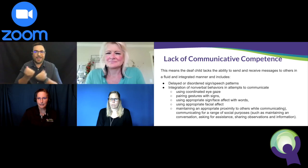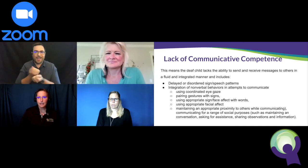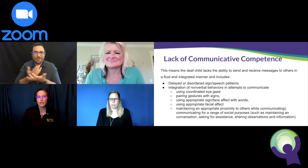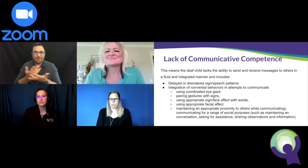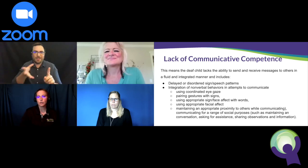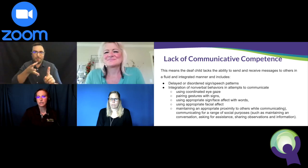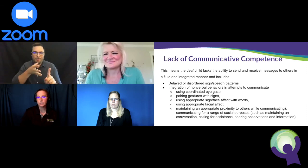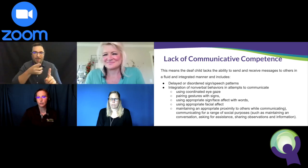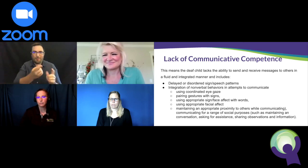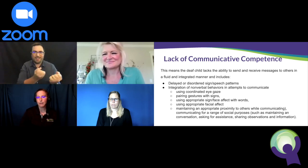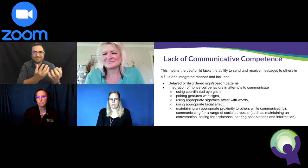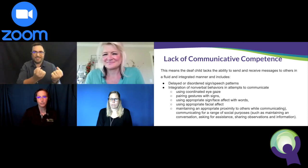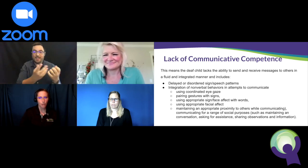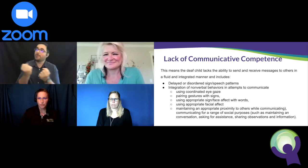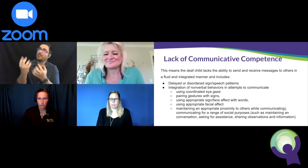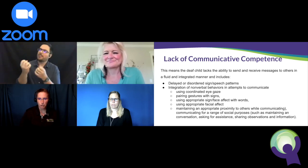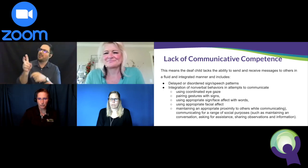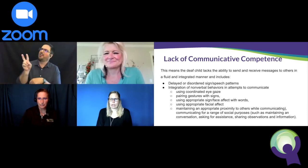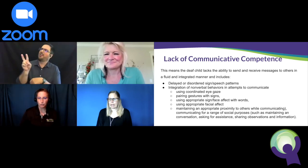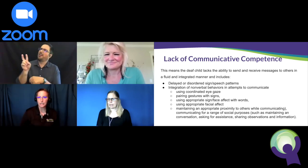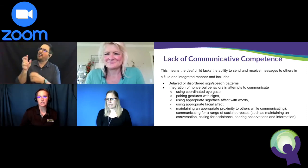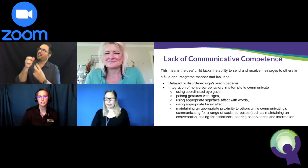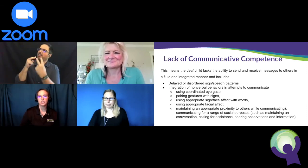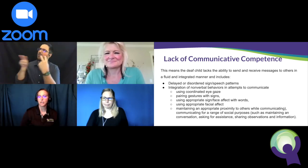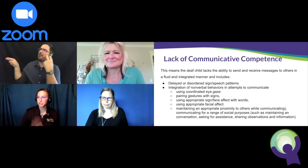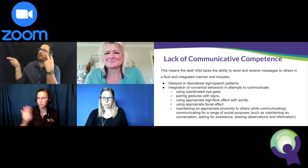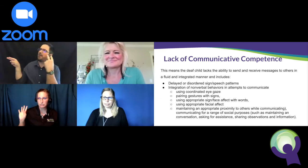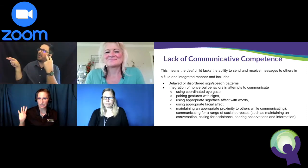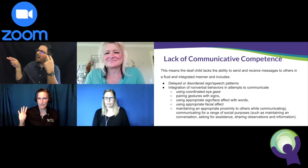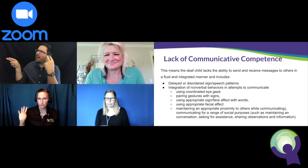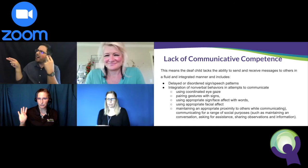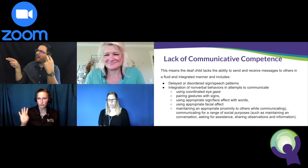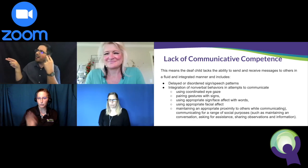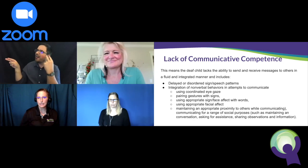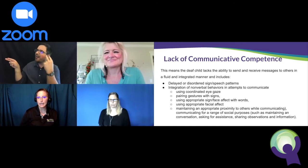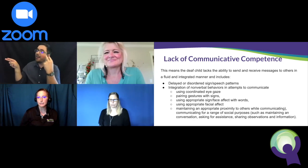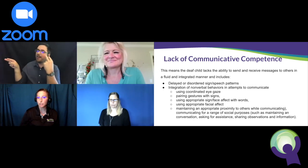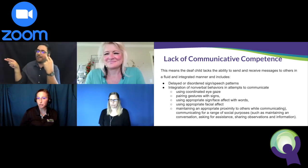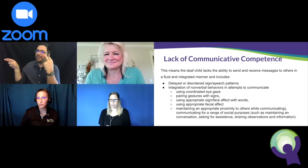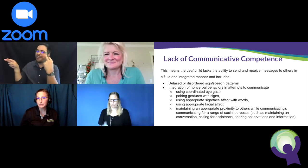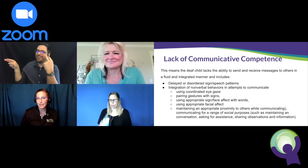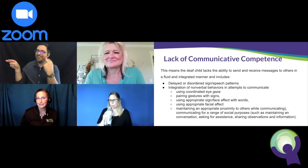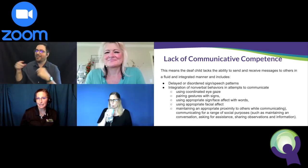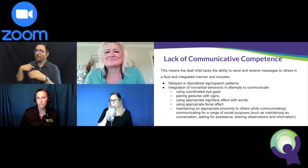and so even though the mom thought the daughter wasn't looking, she thought she was looking out the window the whole time, the daughter was paying attention